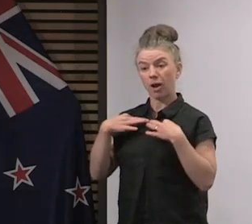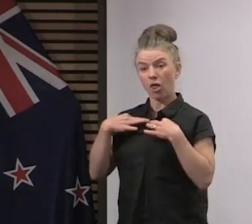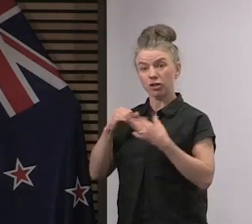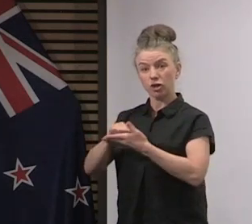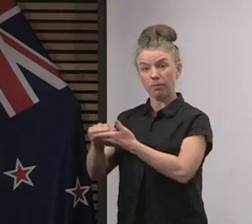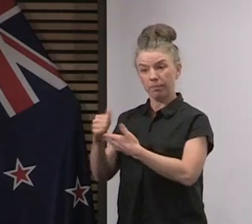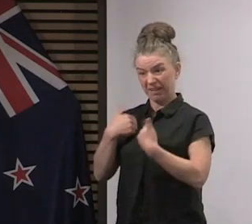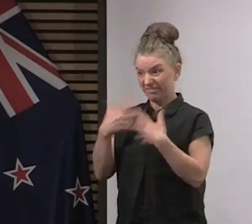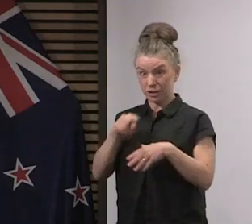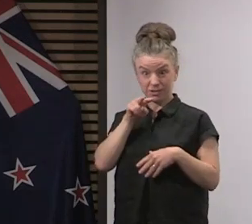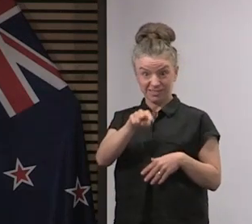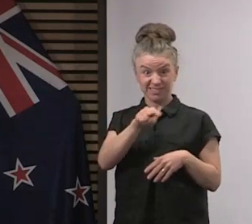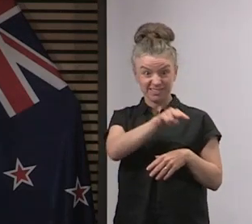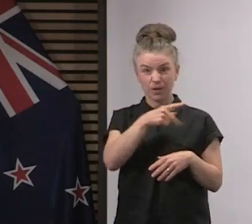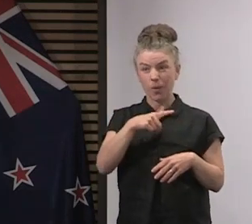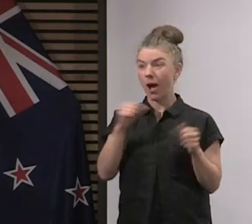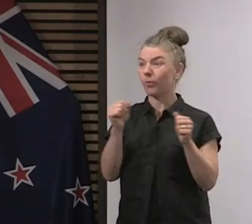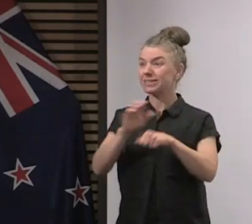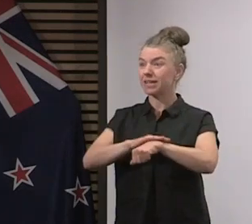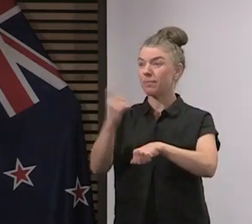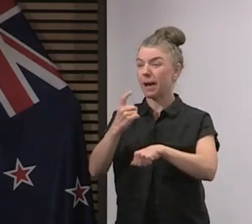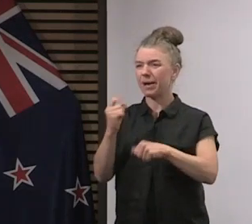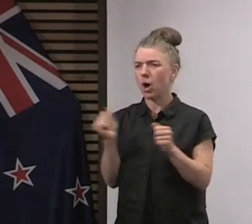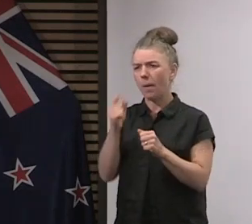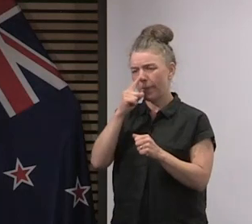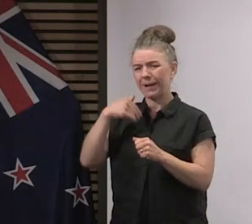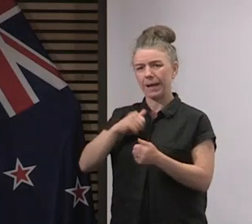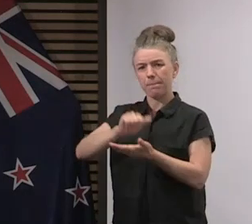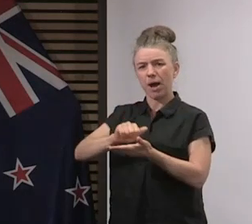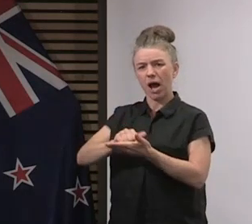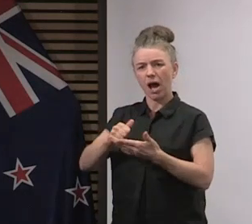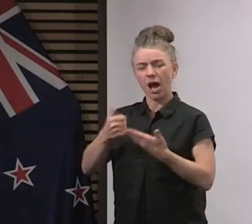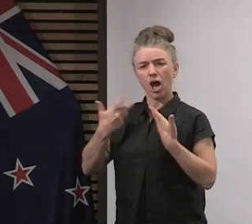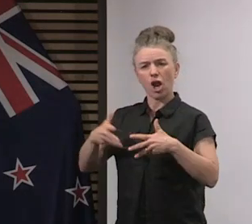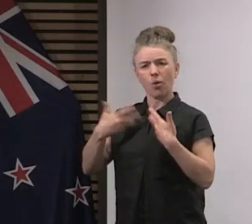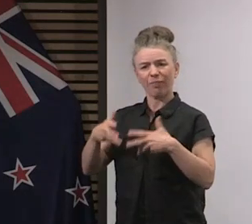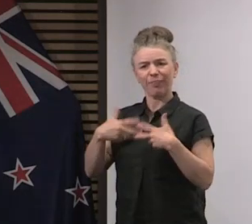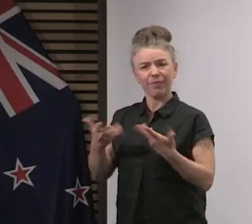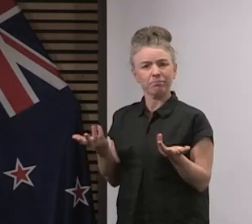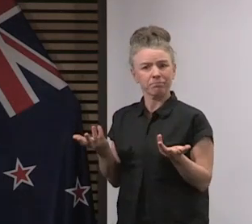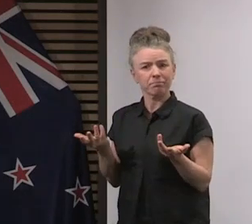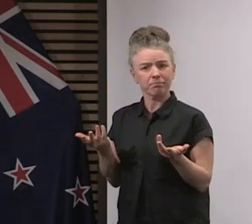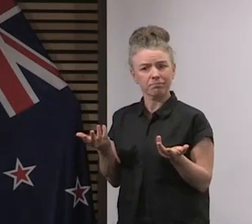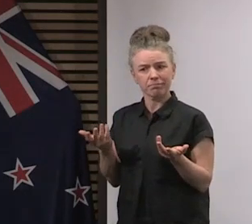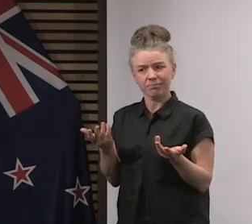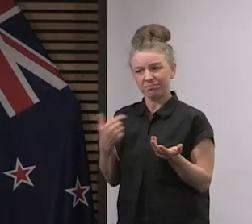I am not concerned and I think the rationale behind fashion retailers, and I have looked